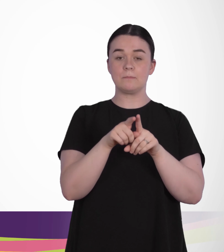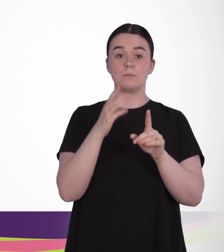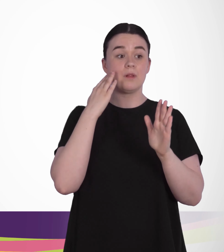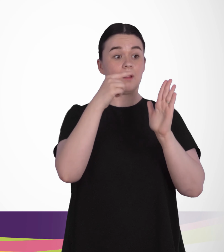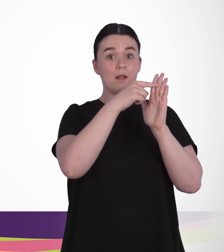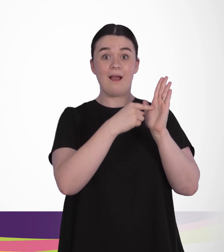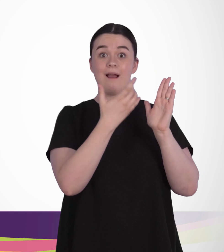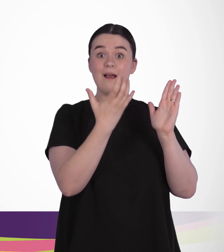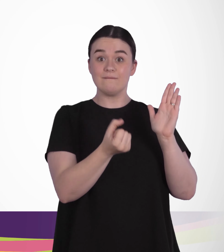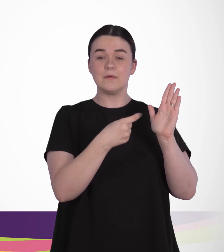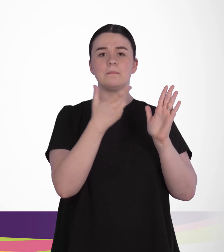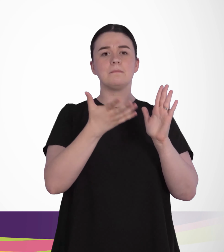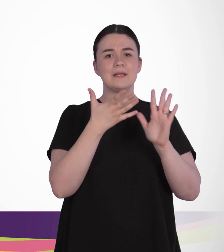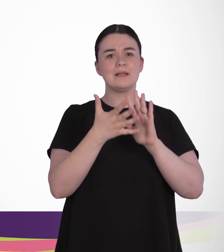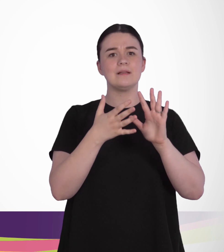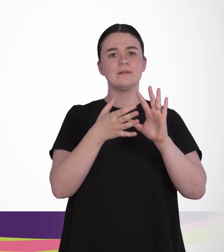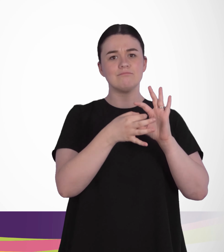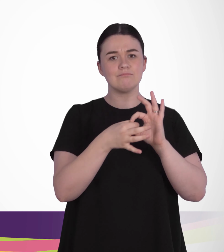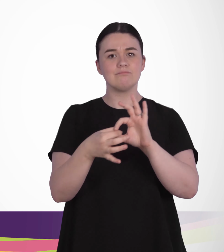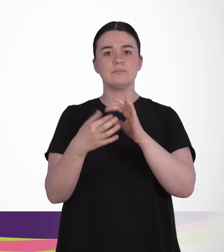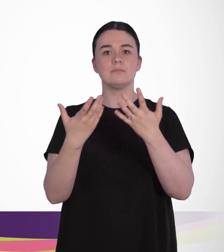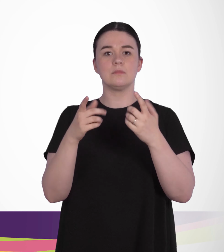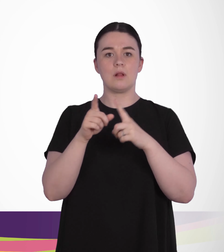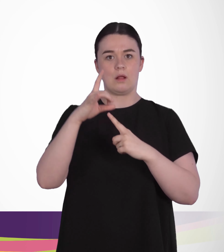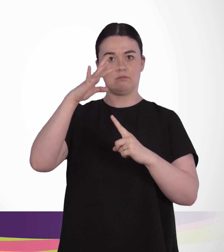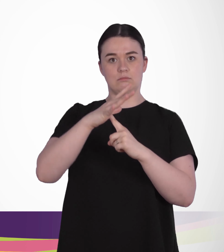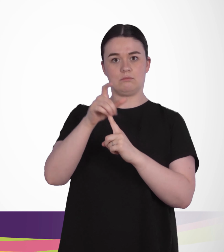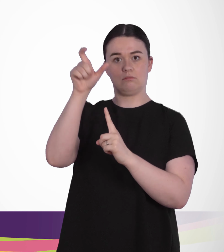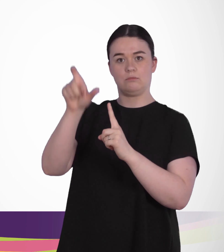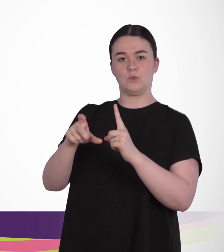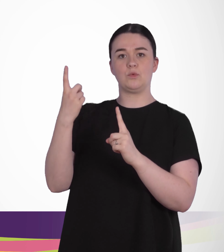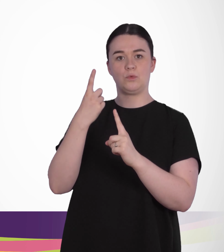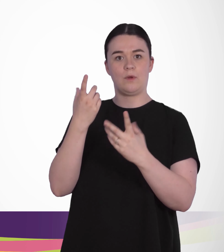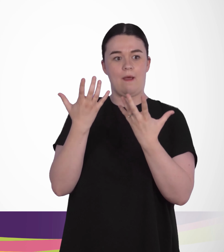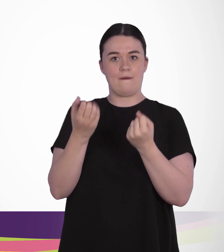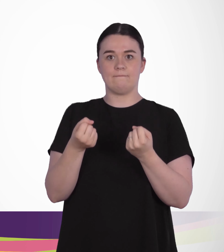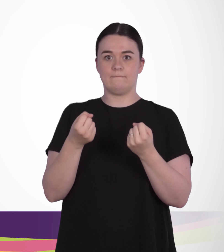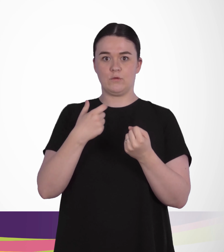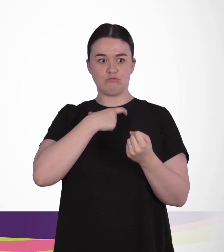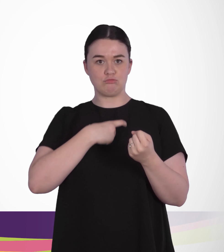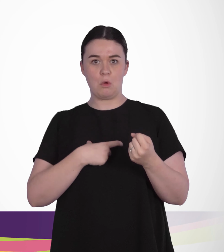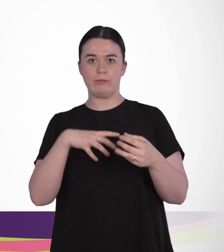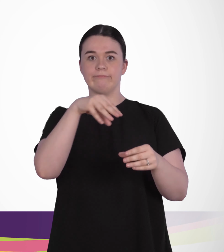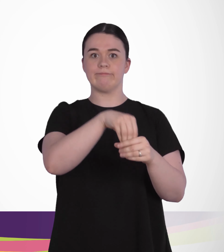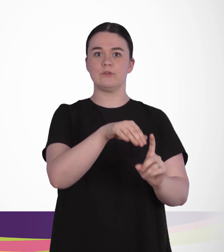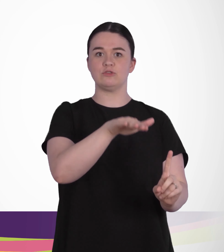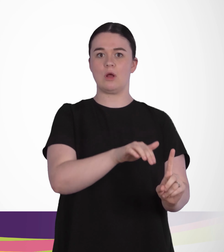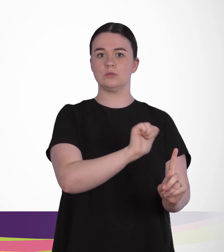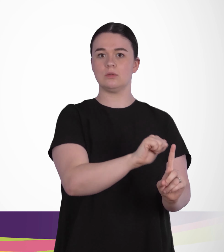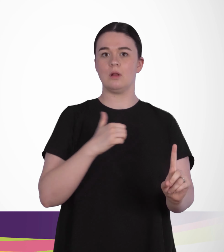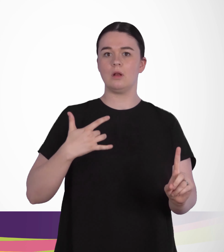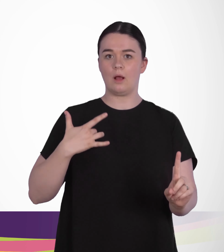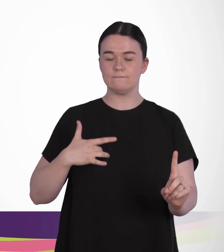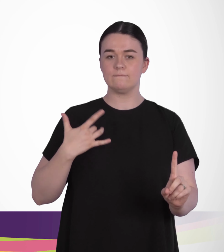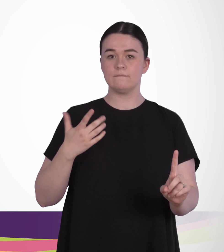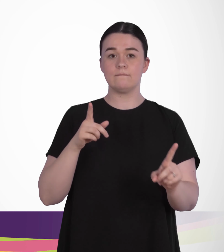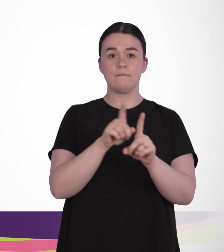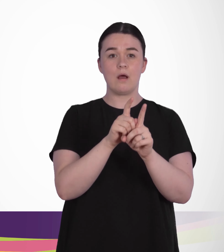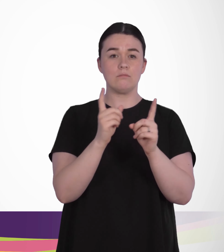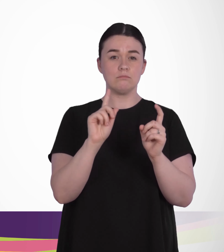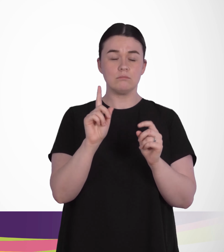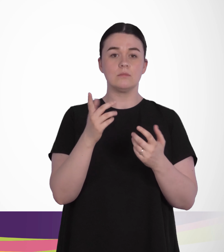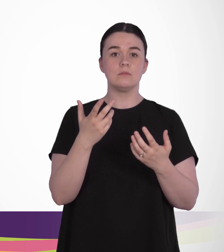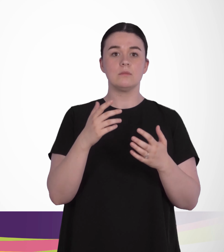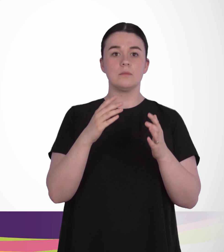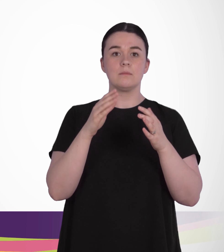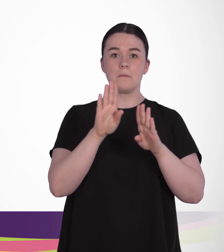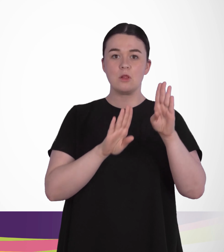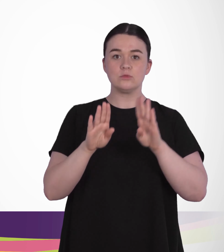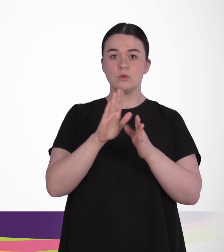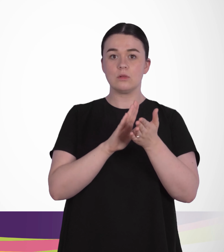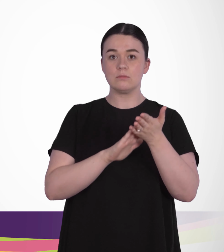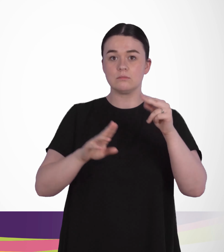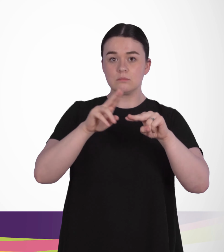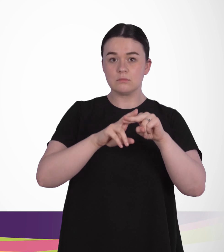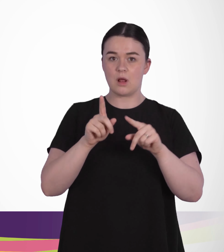who fulfil these important relationship roles for the children in their lives, including biological mothers and fathers,